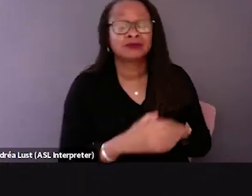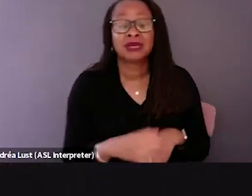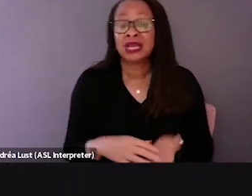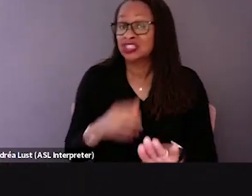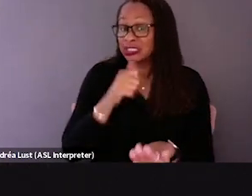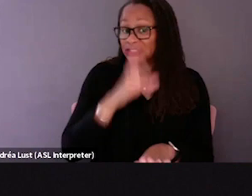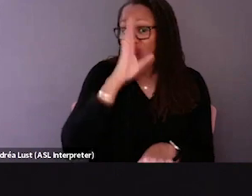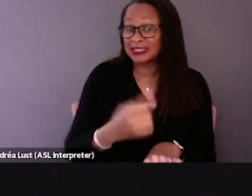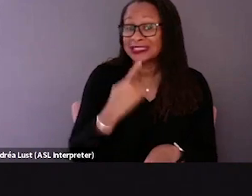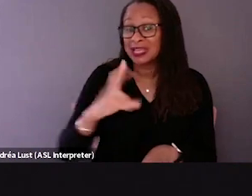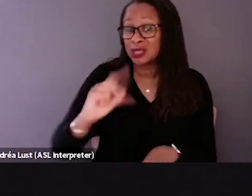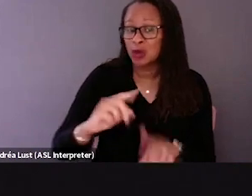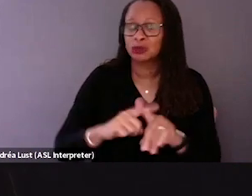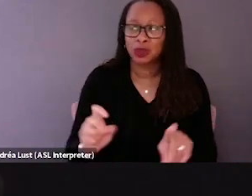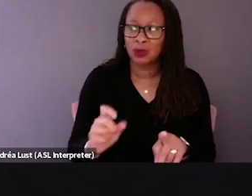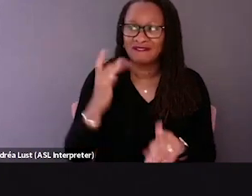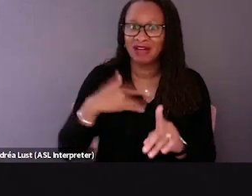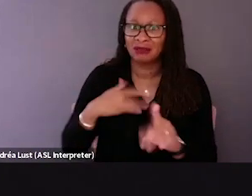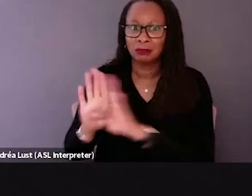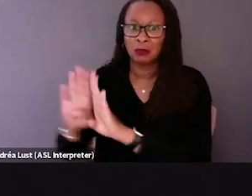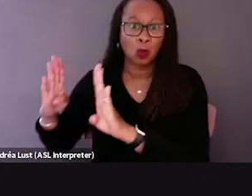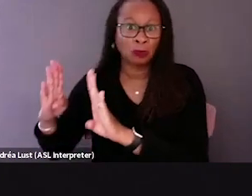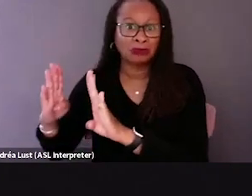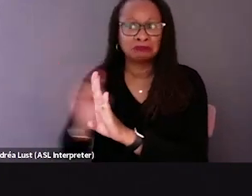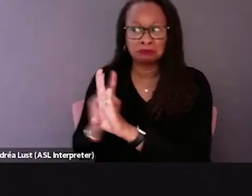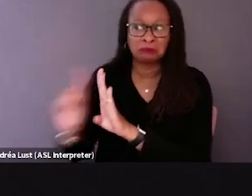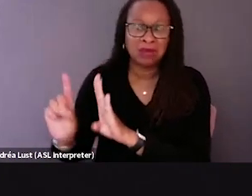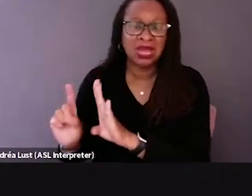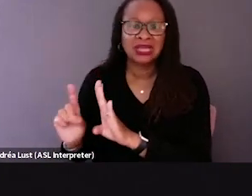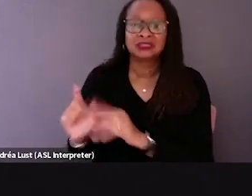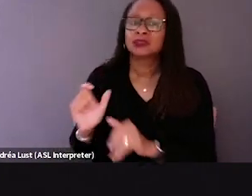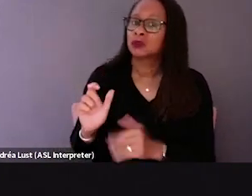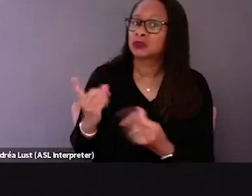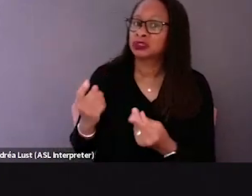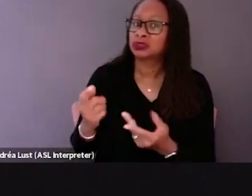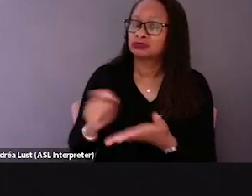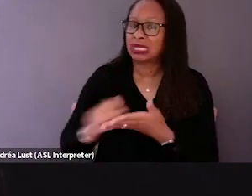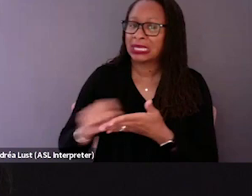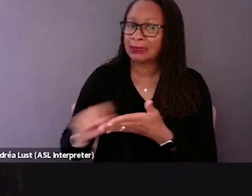So I always felt like the door was open and we stayed in touch. We wrote back and forth for about a year and a half, and then finally she said,